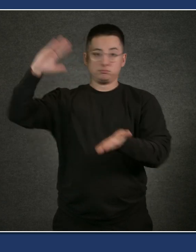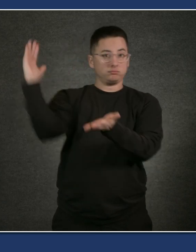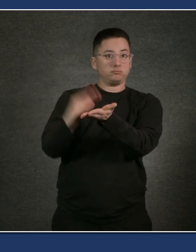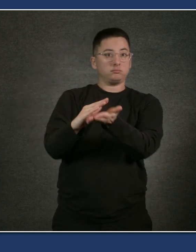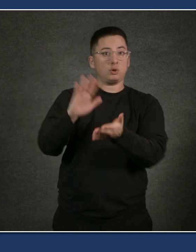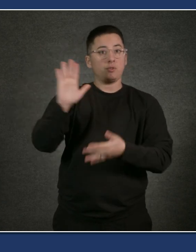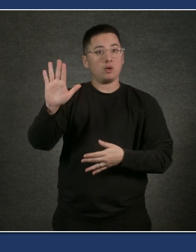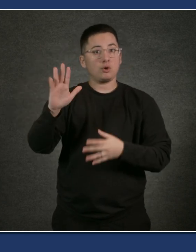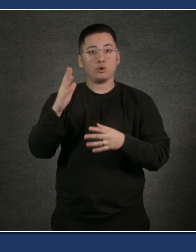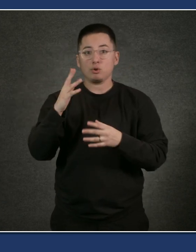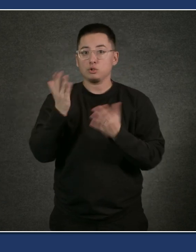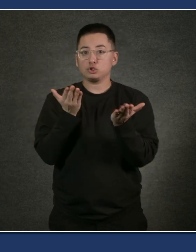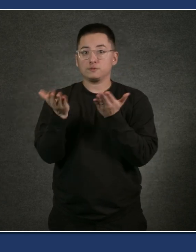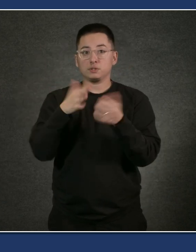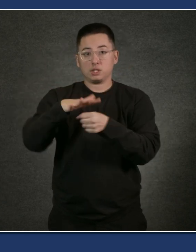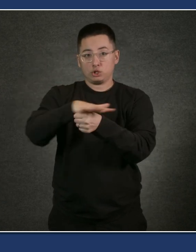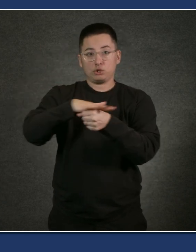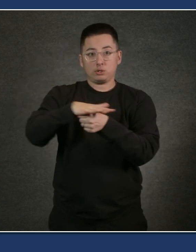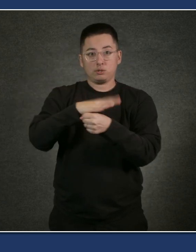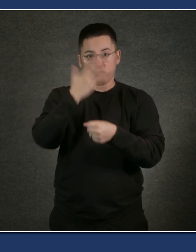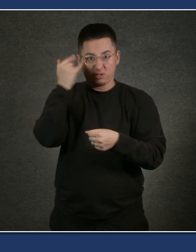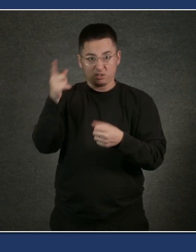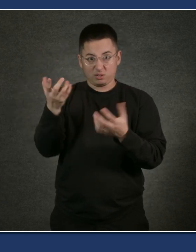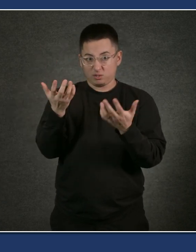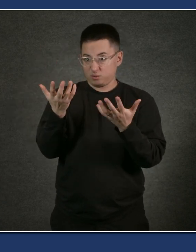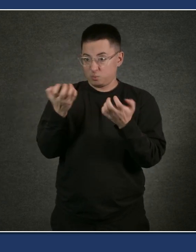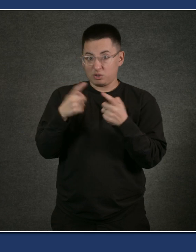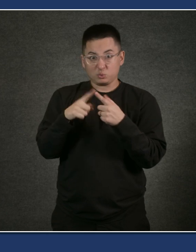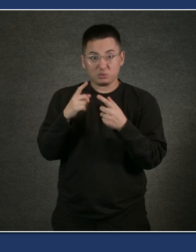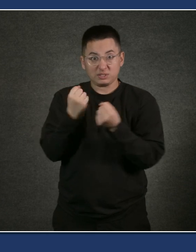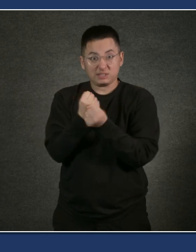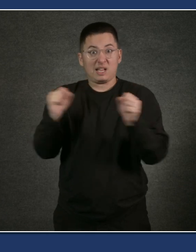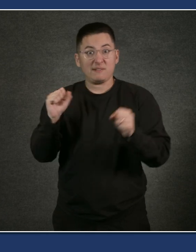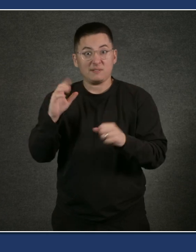reduced their service area in an attempt to avoid shutting down.